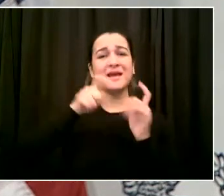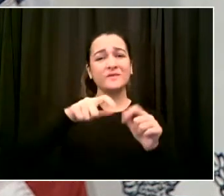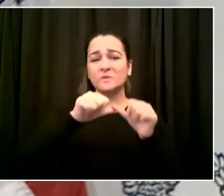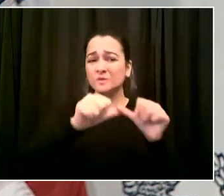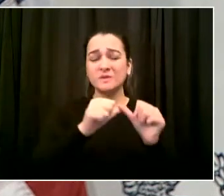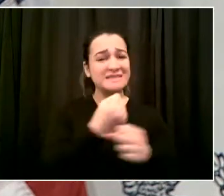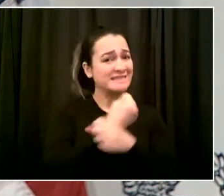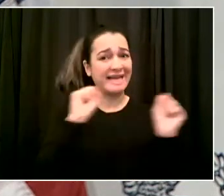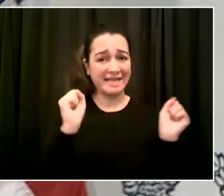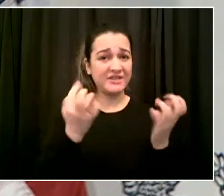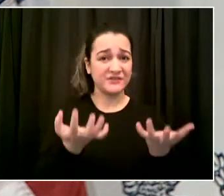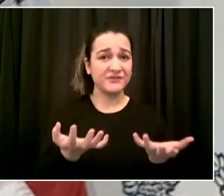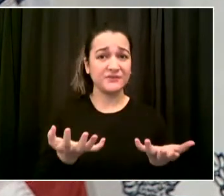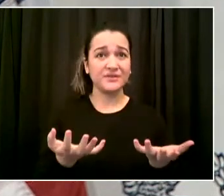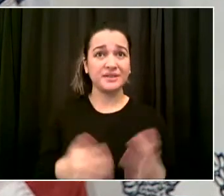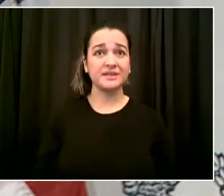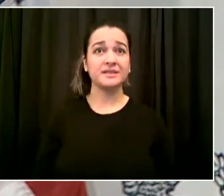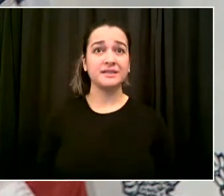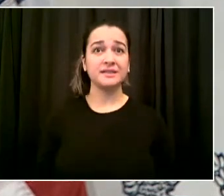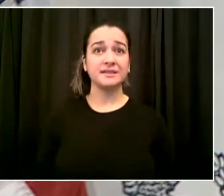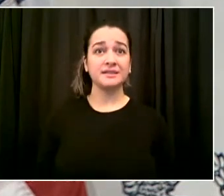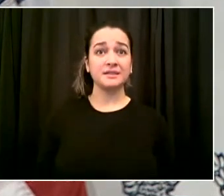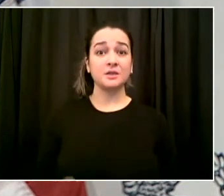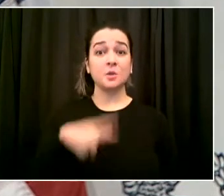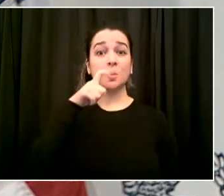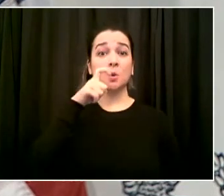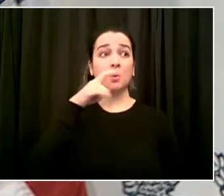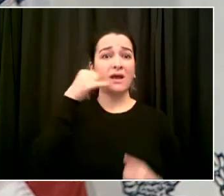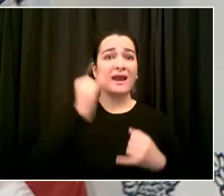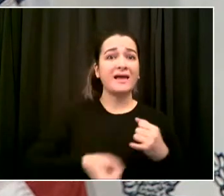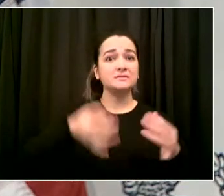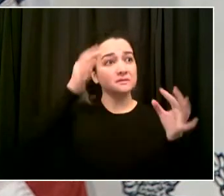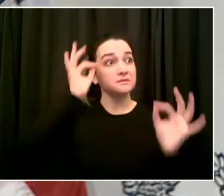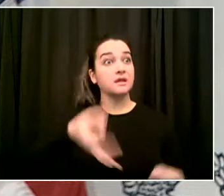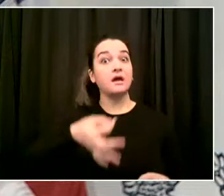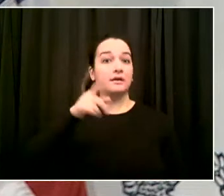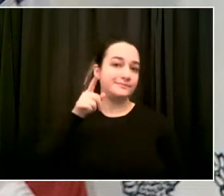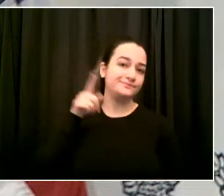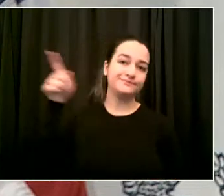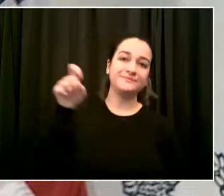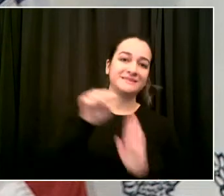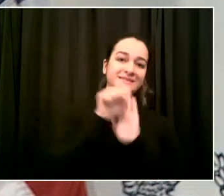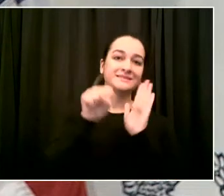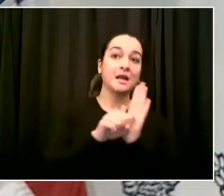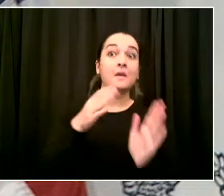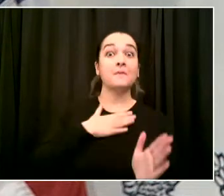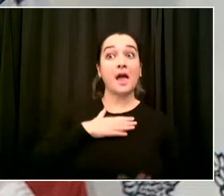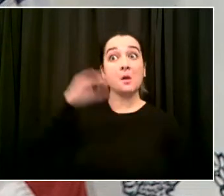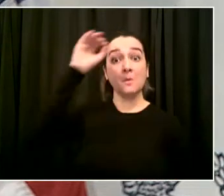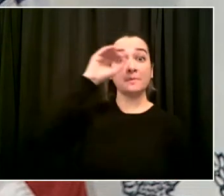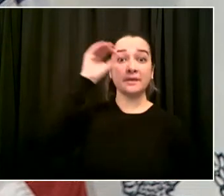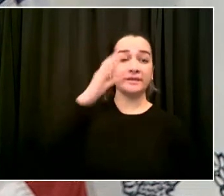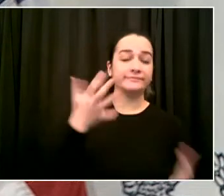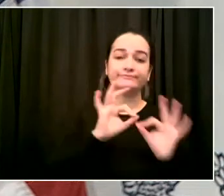MAKE THAT DECISION. WE ARE ALL HOPING WE ARE ON THE VERGE OF A